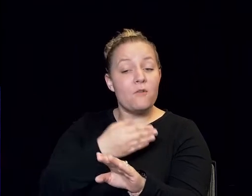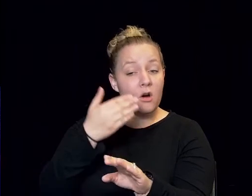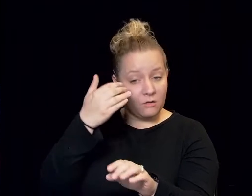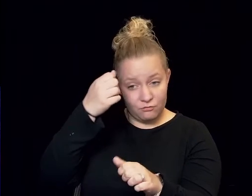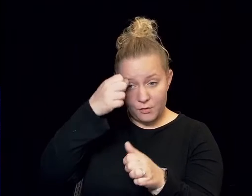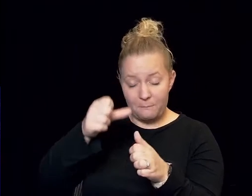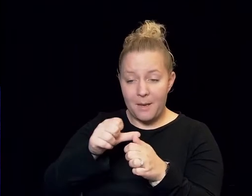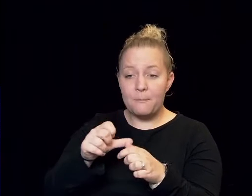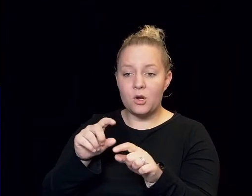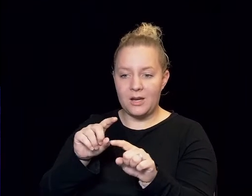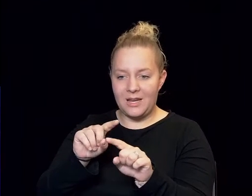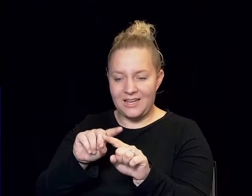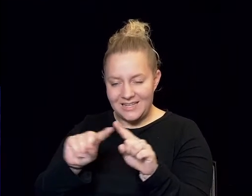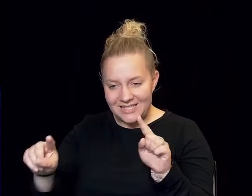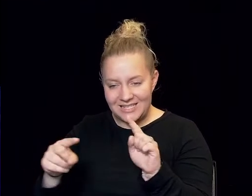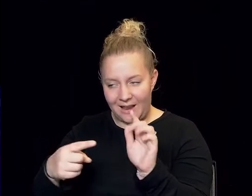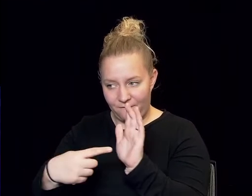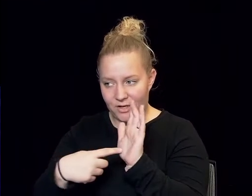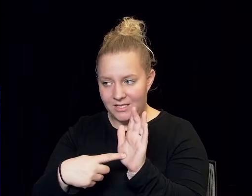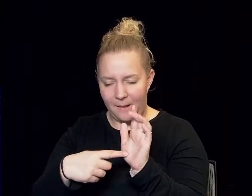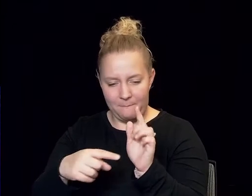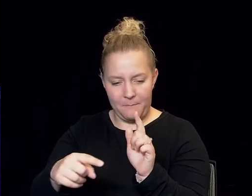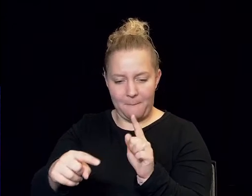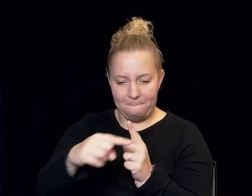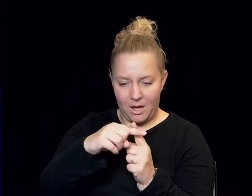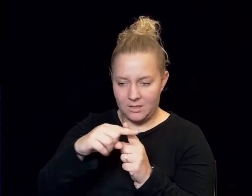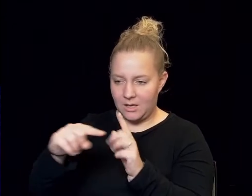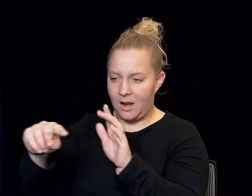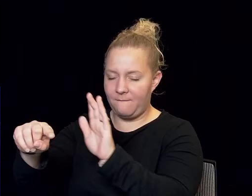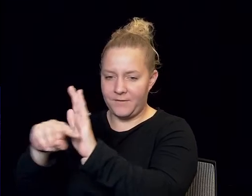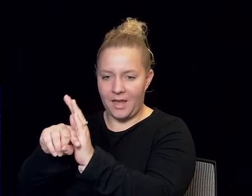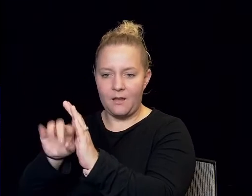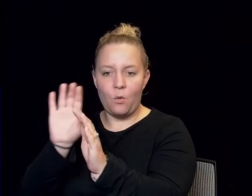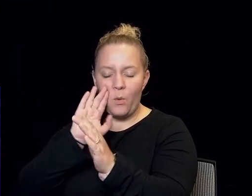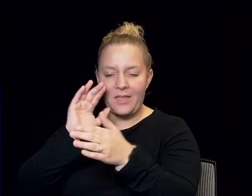signs because one's a positive, one's a negative, we're going to subtract them and keep the larger.